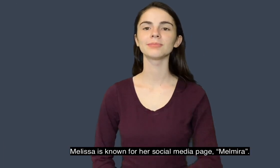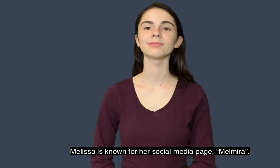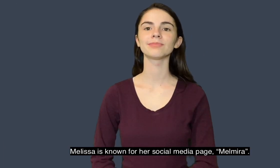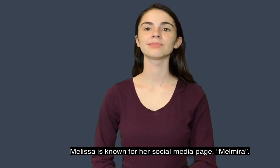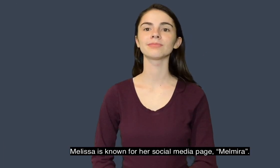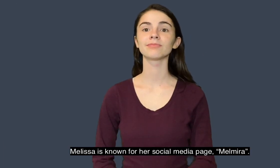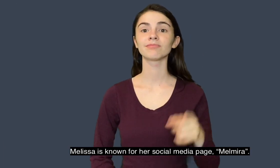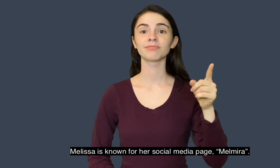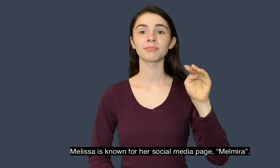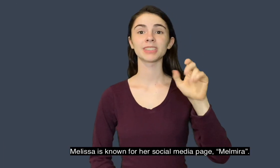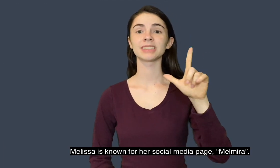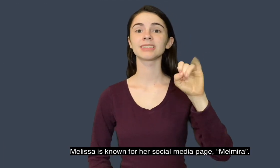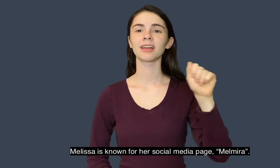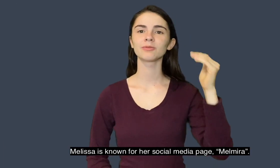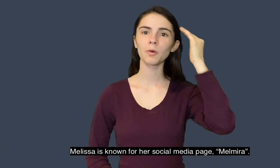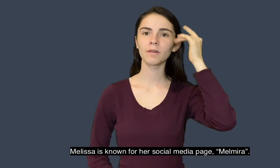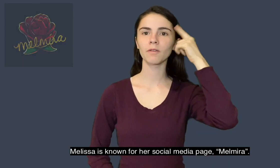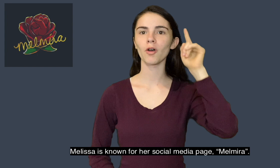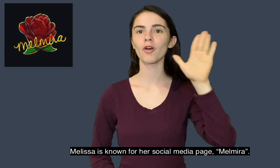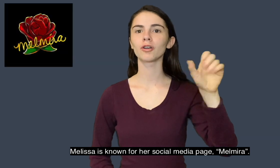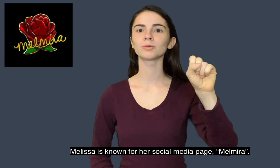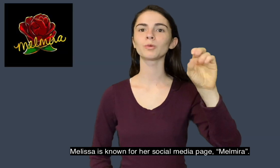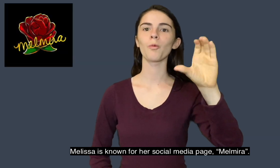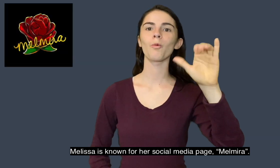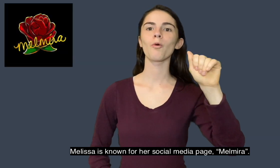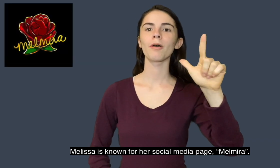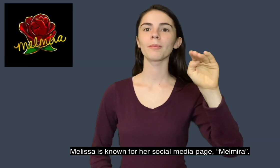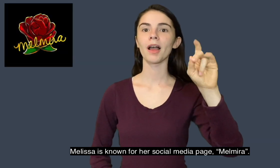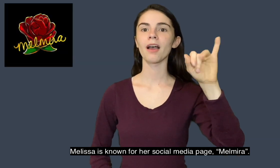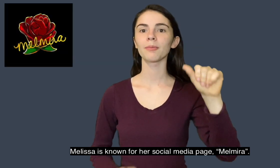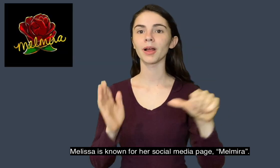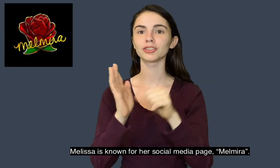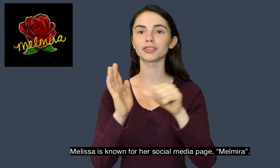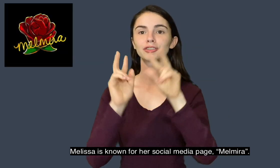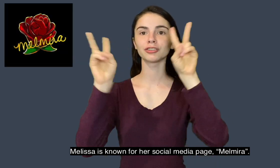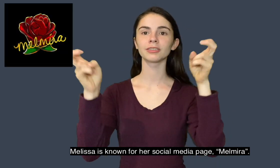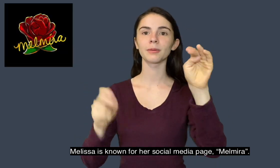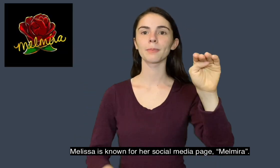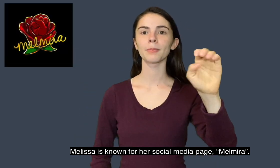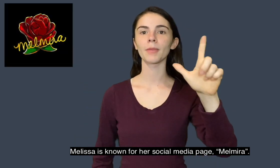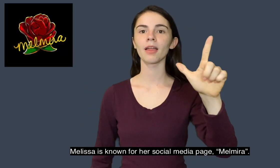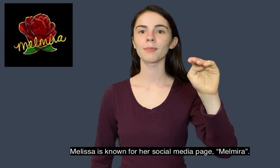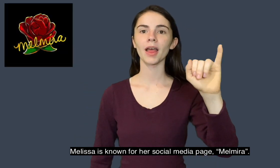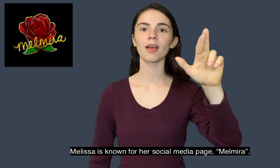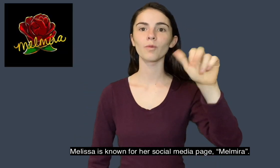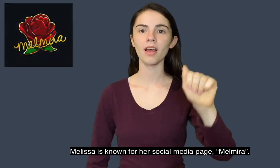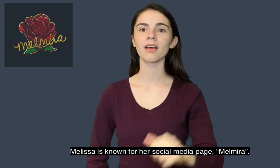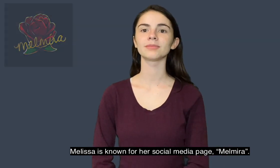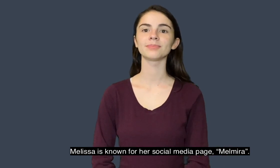Melissa is known for her social media page, “Melmira”.